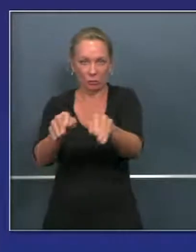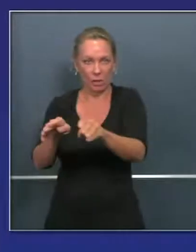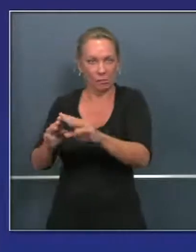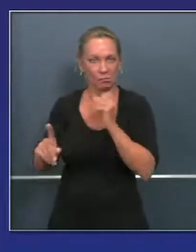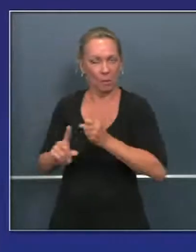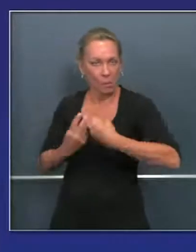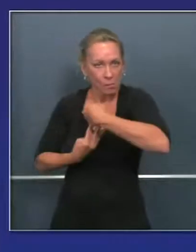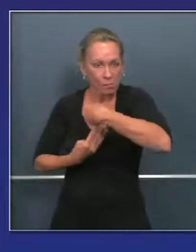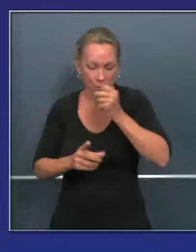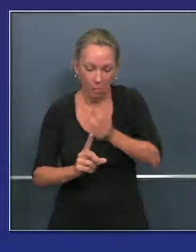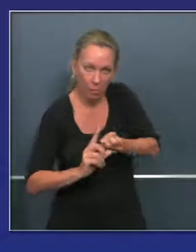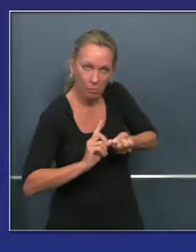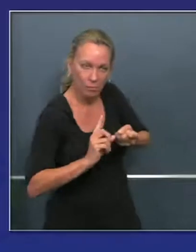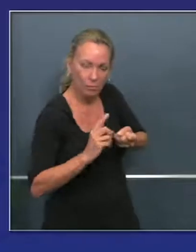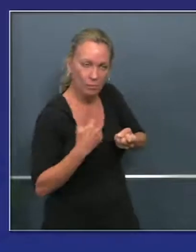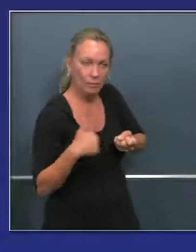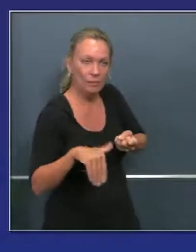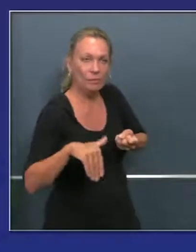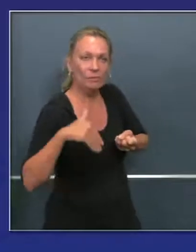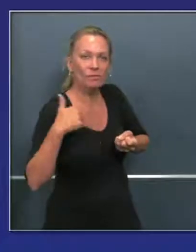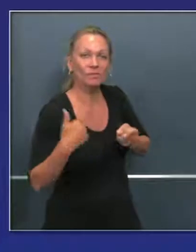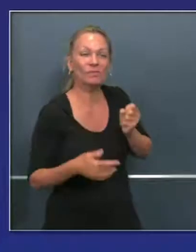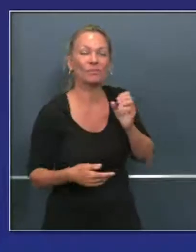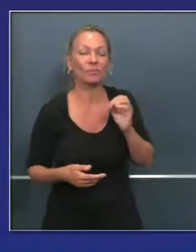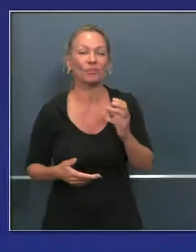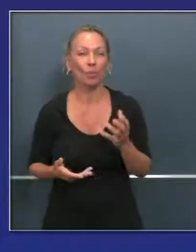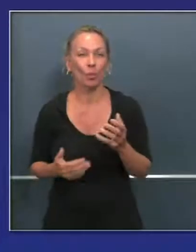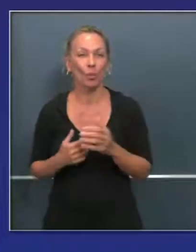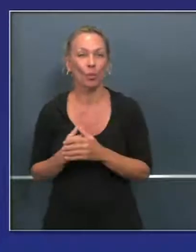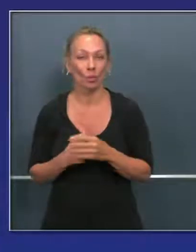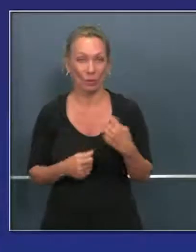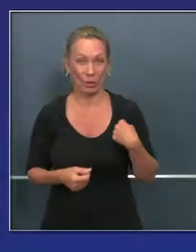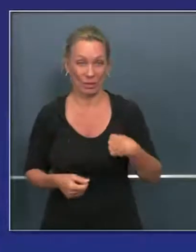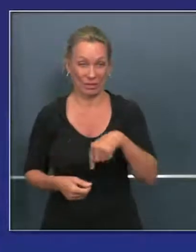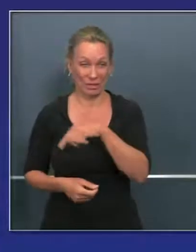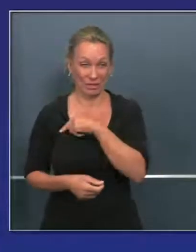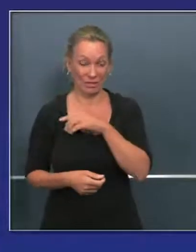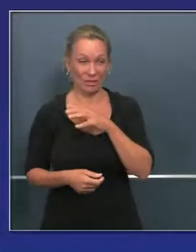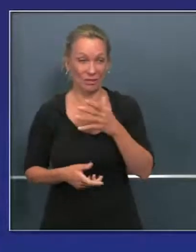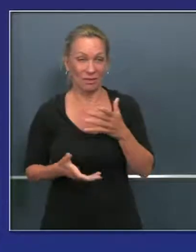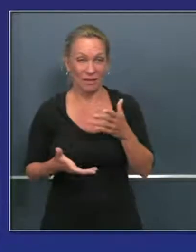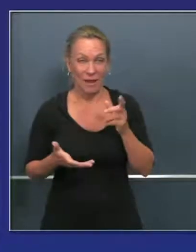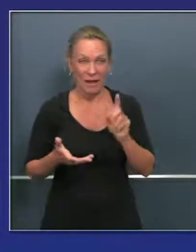at the county level are crafting those solutions and determining what can be done in advance to